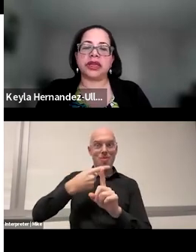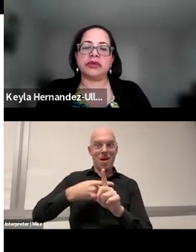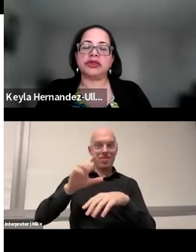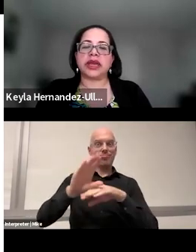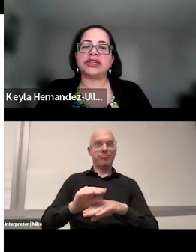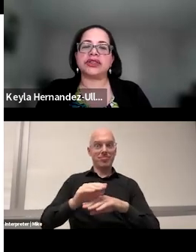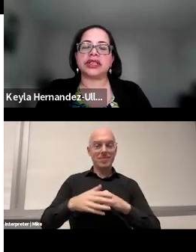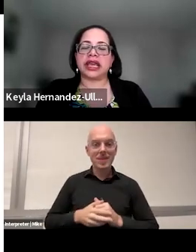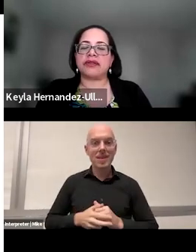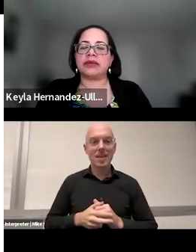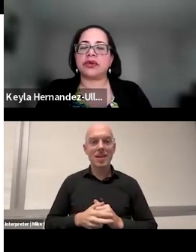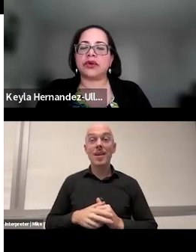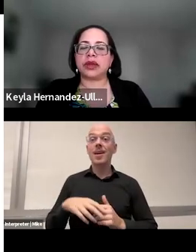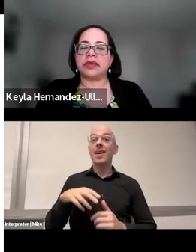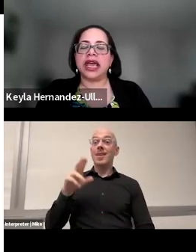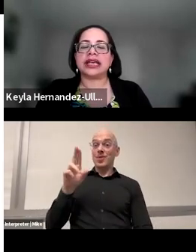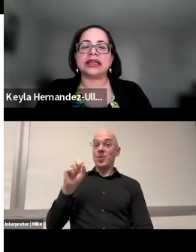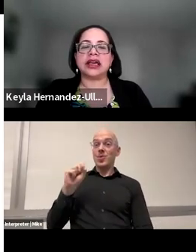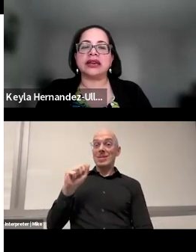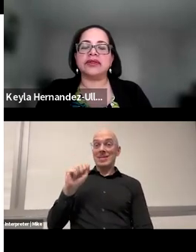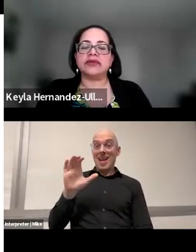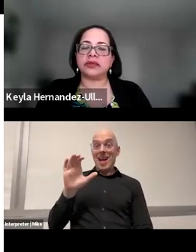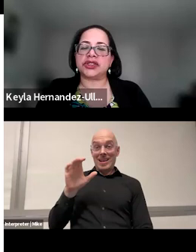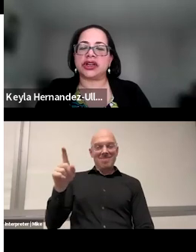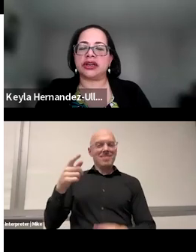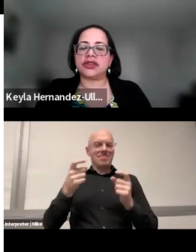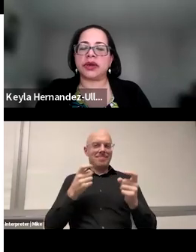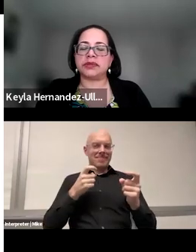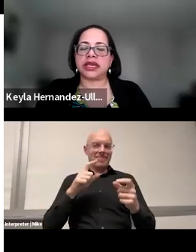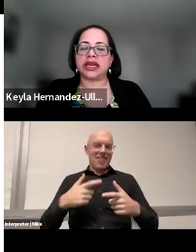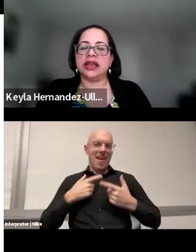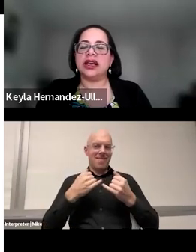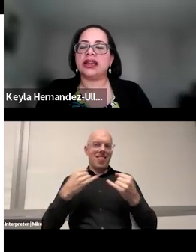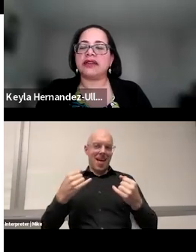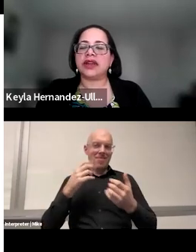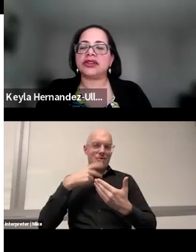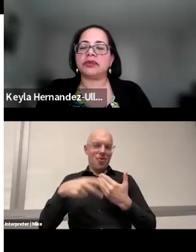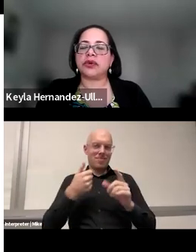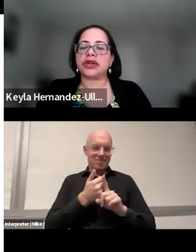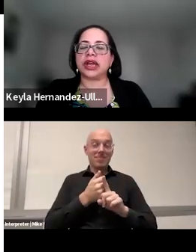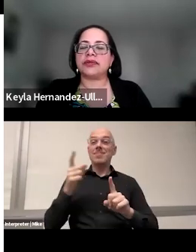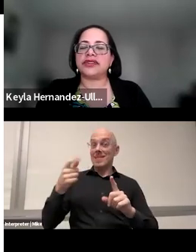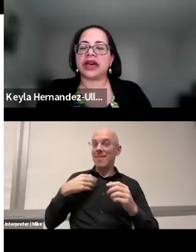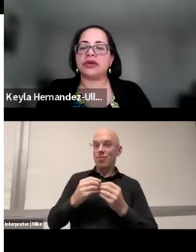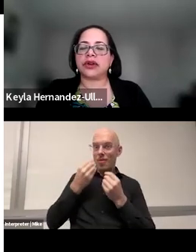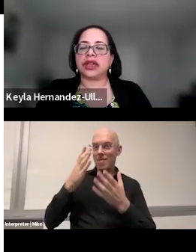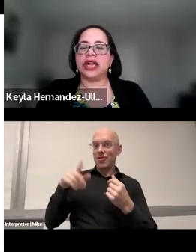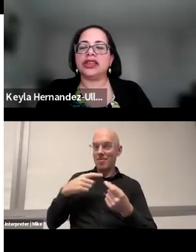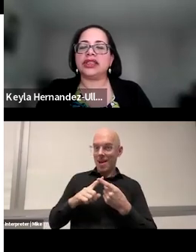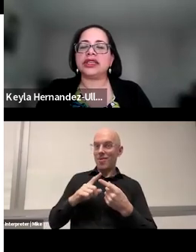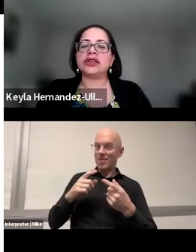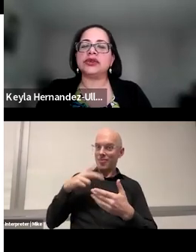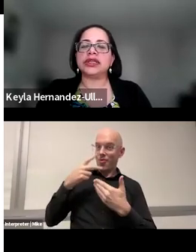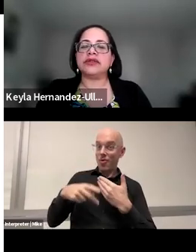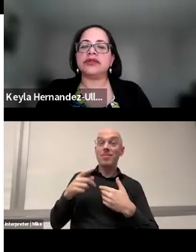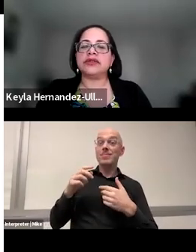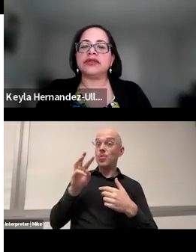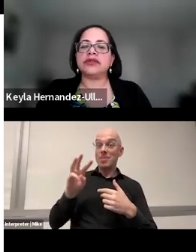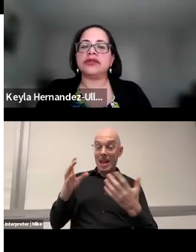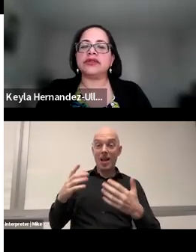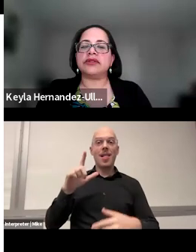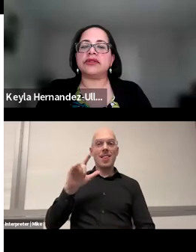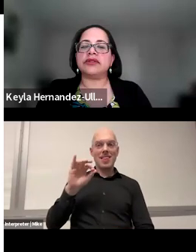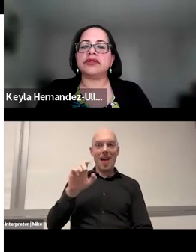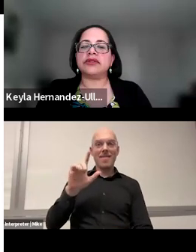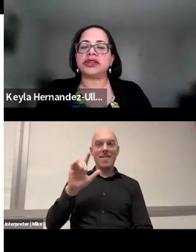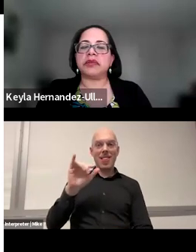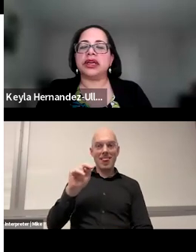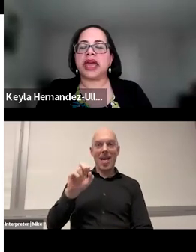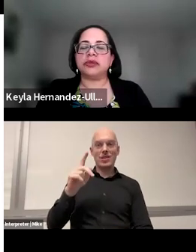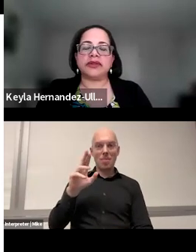Keyla Hernandez-Ulloa: The Universal Service Administrative Company which manages the lifeline program has a lot of information on its website, lifelinesupport.org. This includes